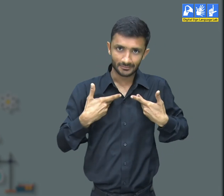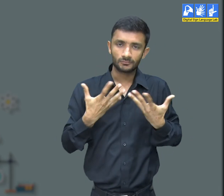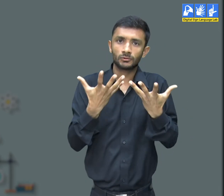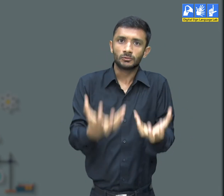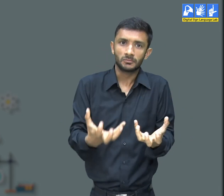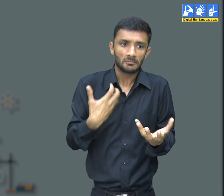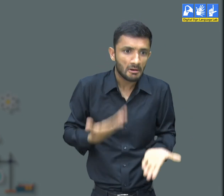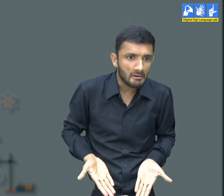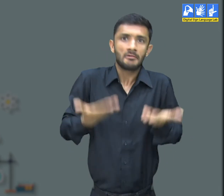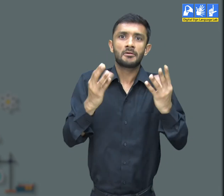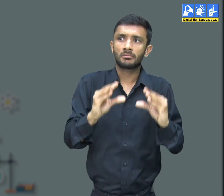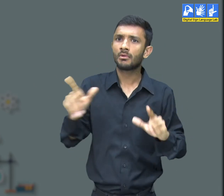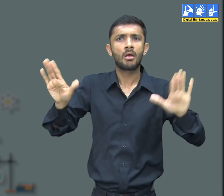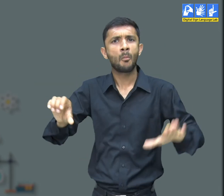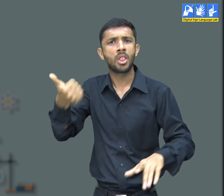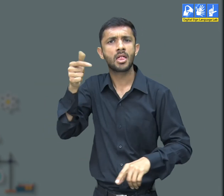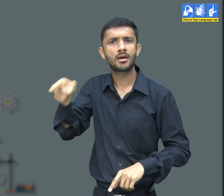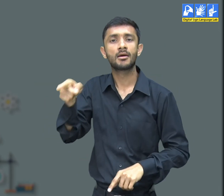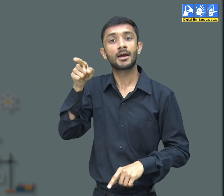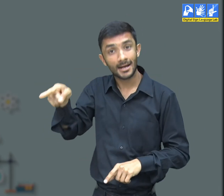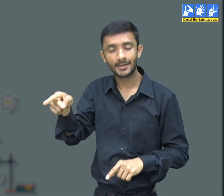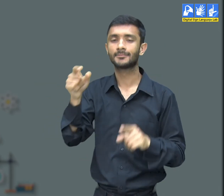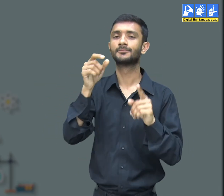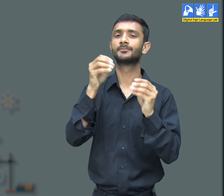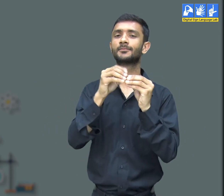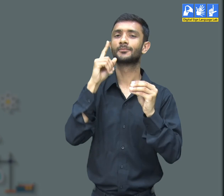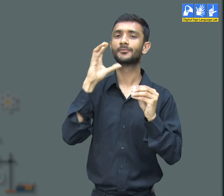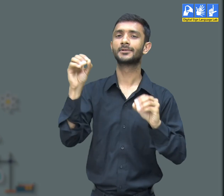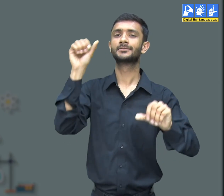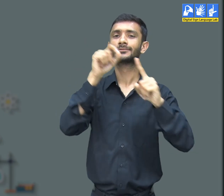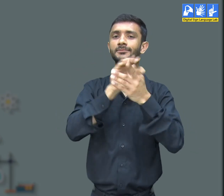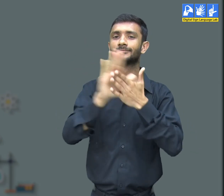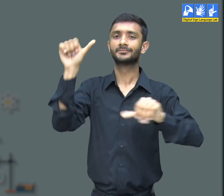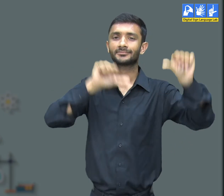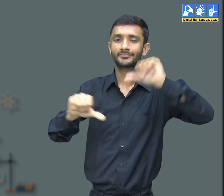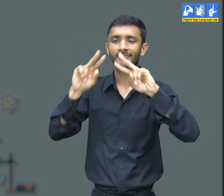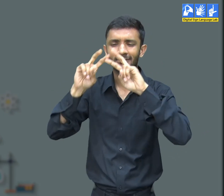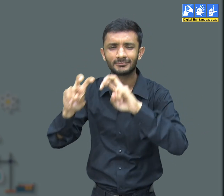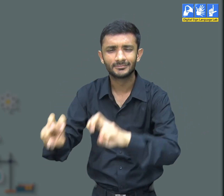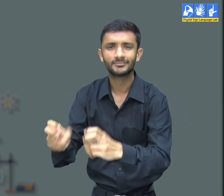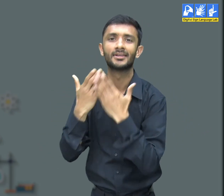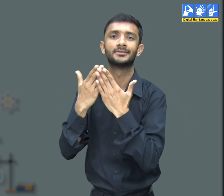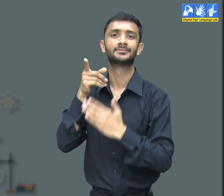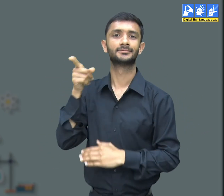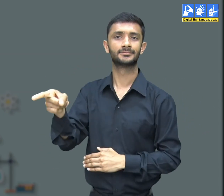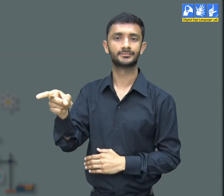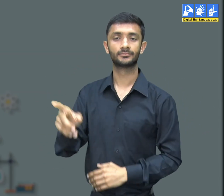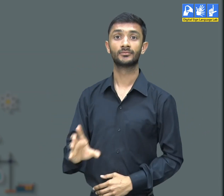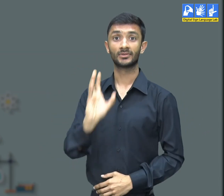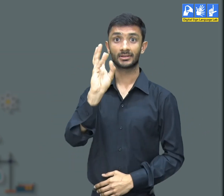We humans are physically restricted bound by gravity and can't fly. All this is studied in Biophysics.